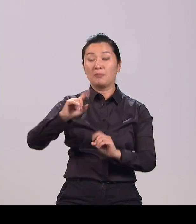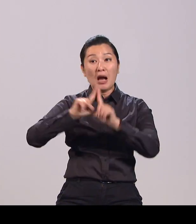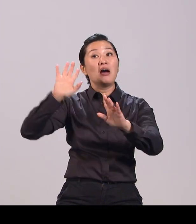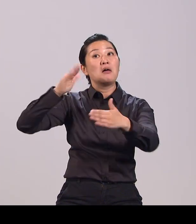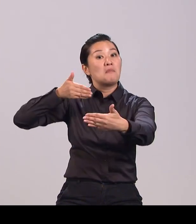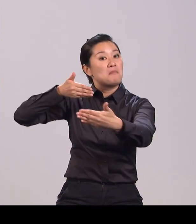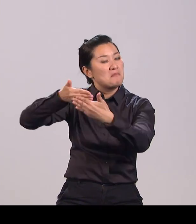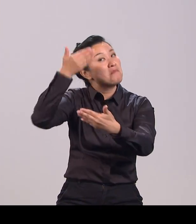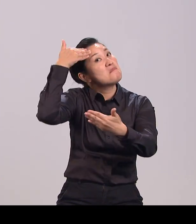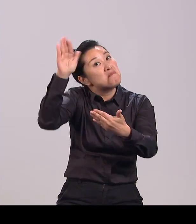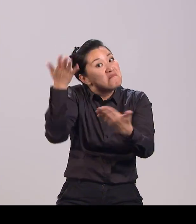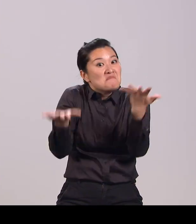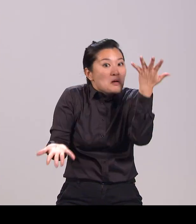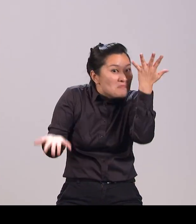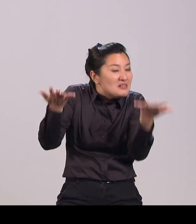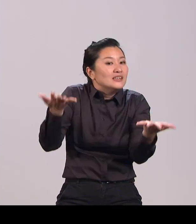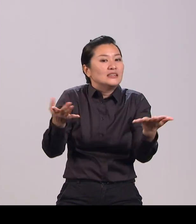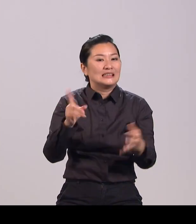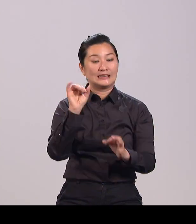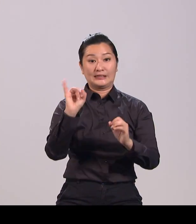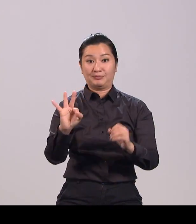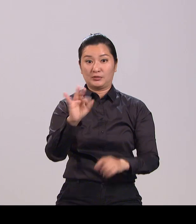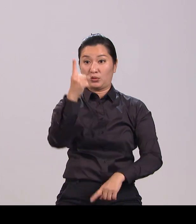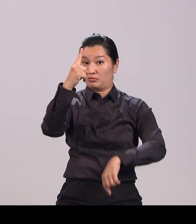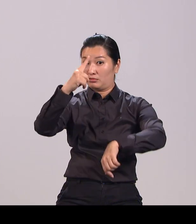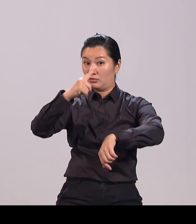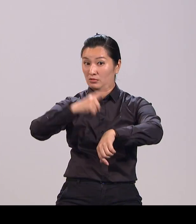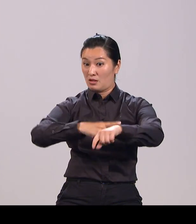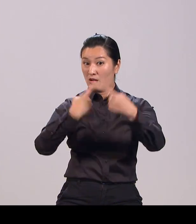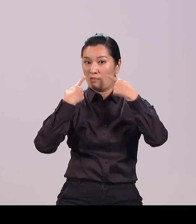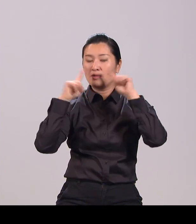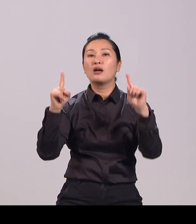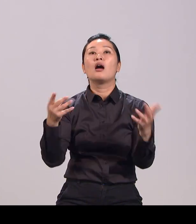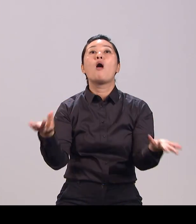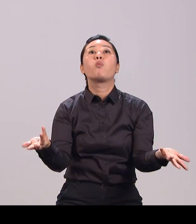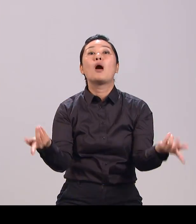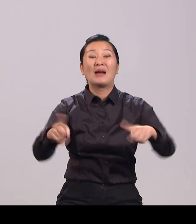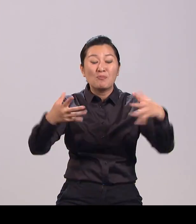But what happens when the terrorists get through, and an attack occurs in Singapore?